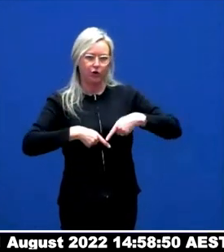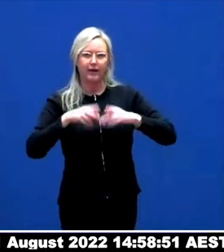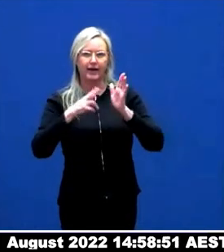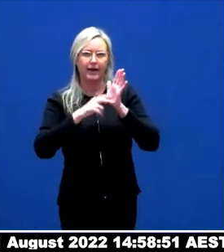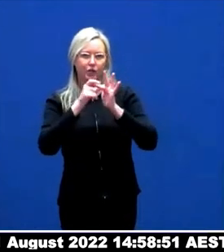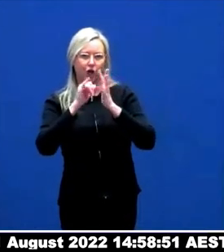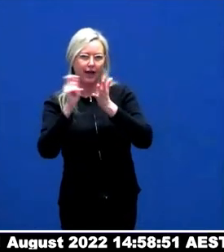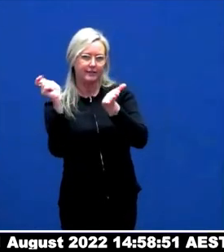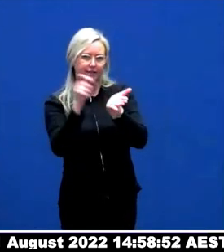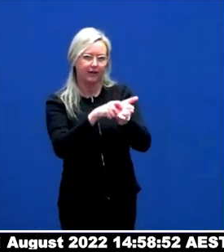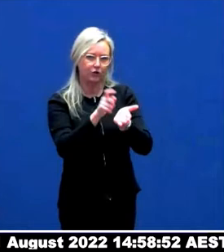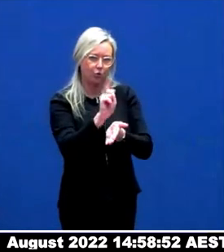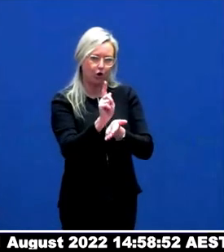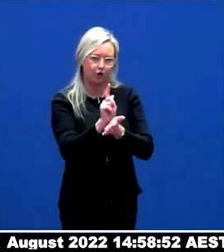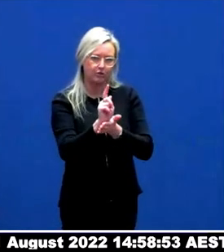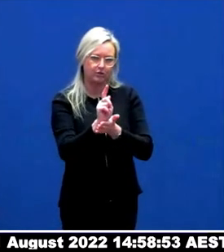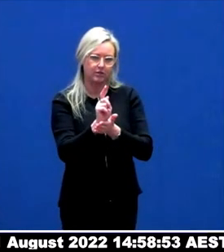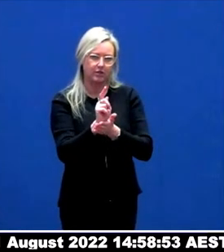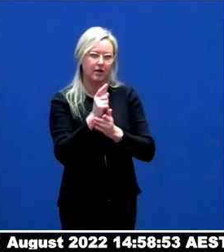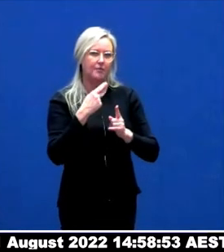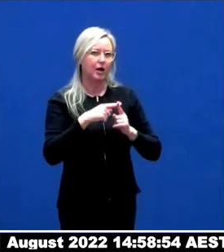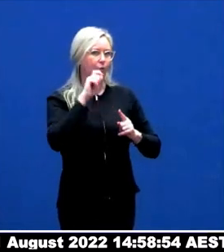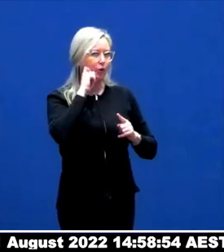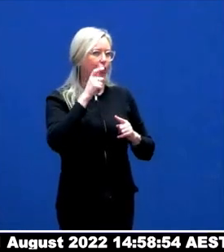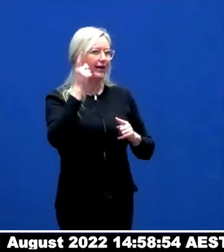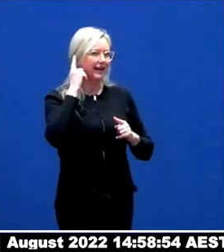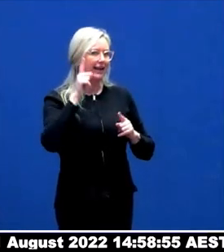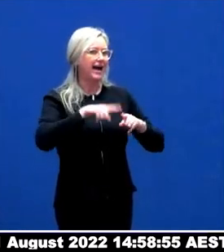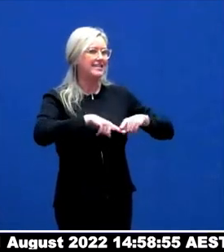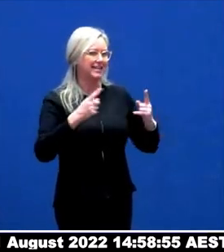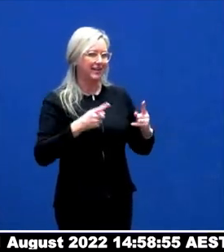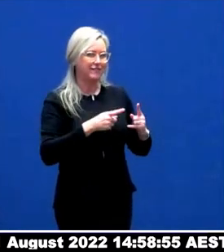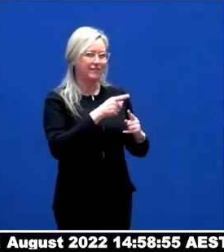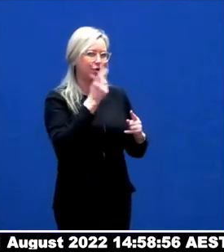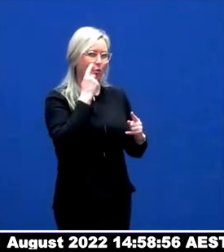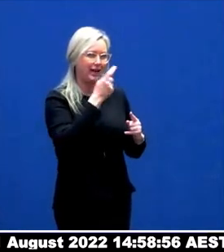Yes. MS DOWSETT: It will go together with some evidence you will hear from a different witness about what the SRS -